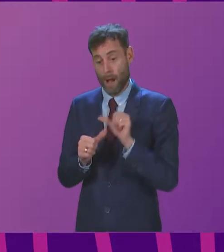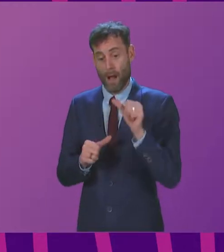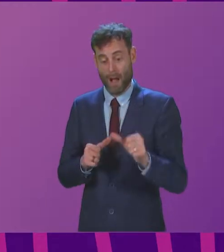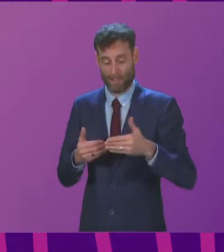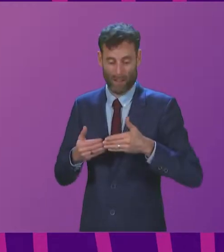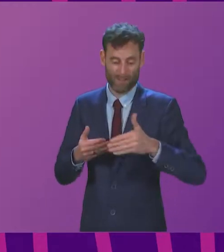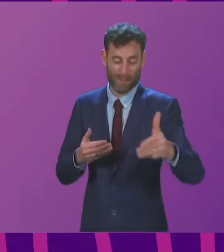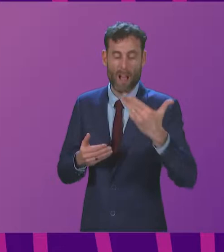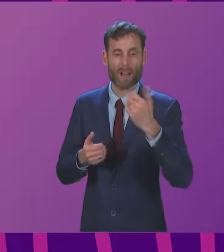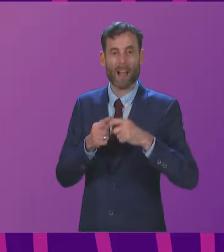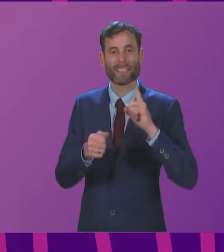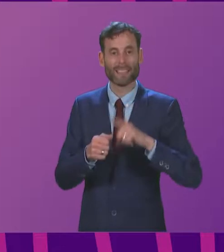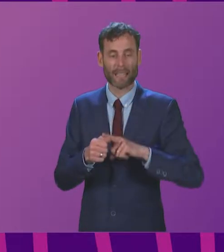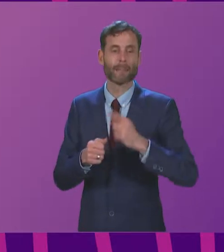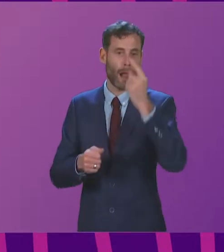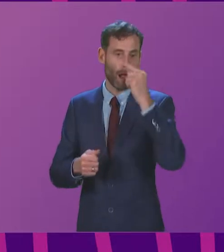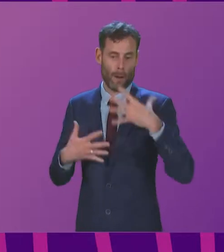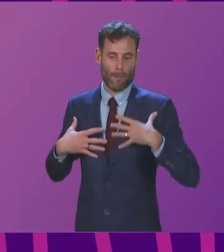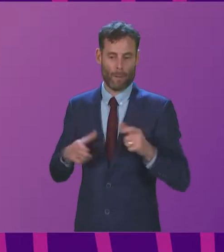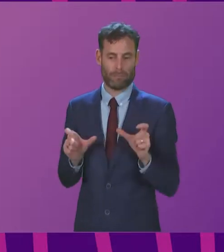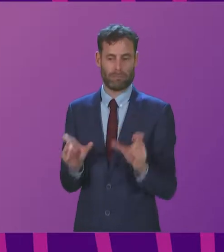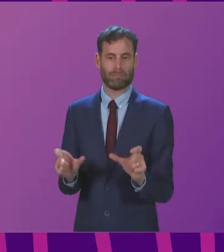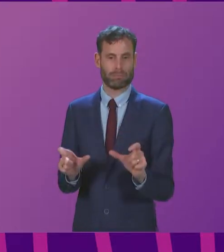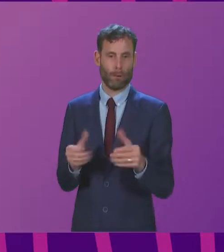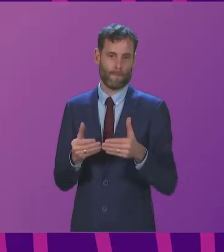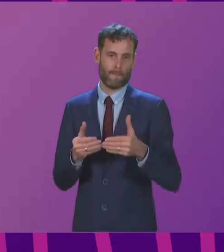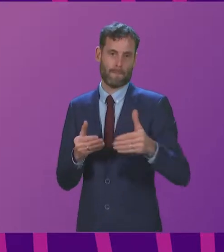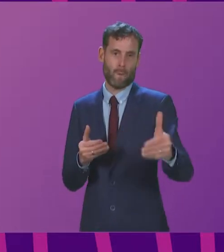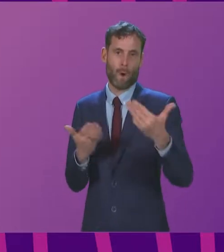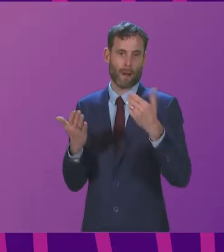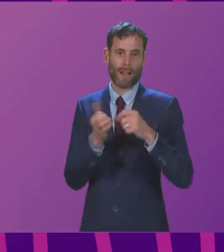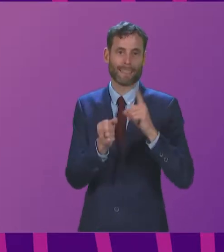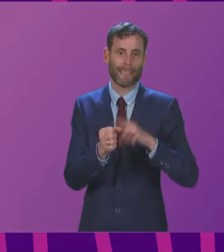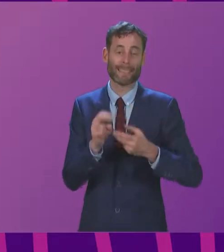it is significantly more likely that a positive LFD test would be a false positive result rather